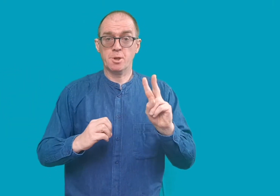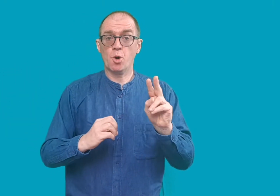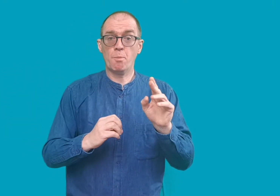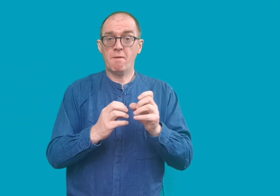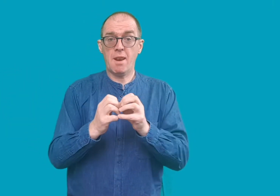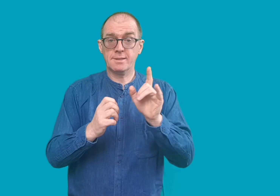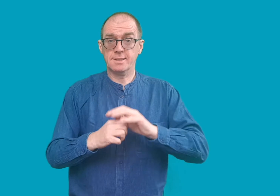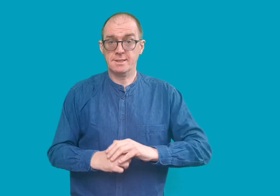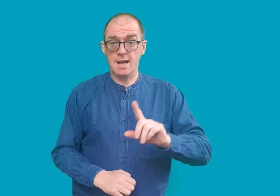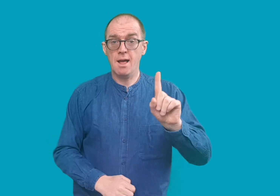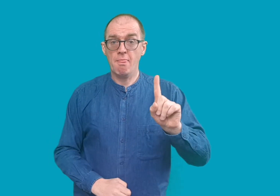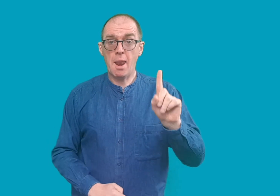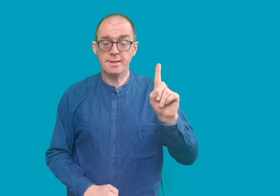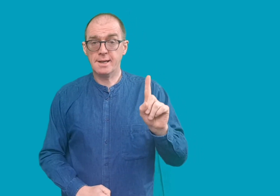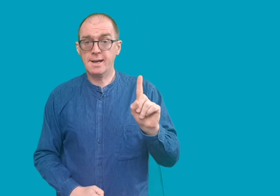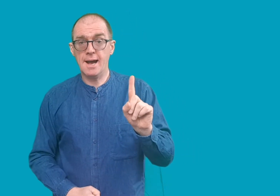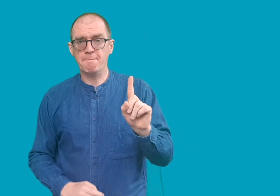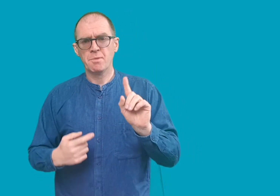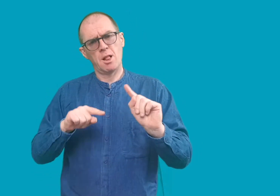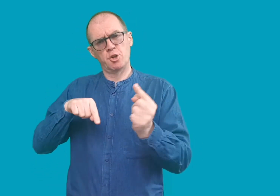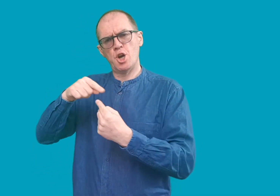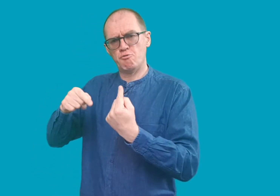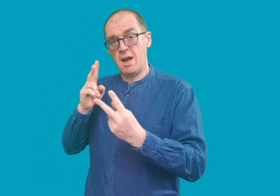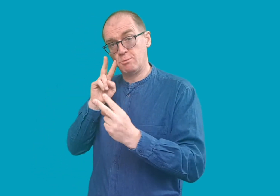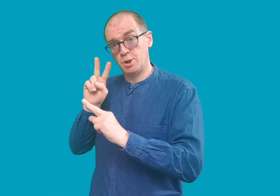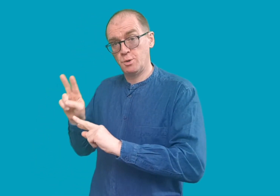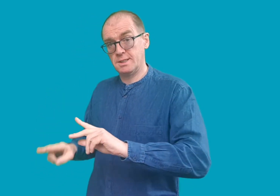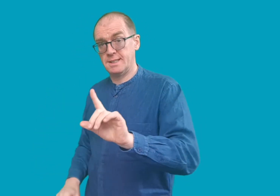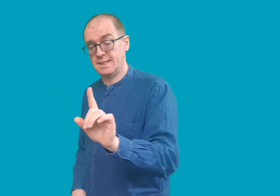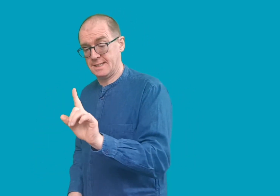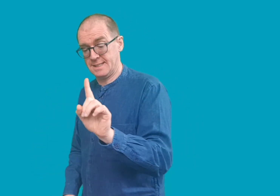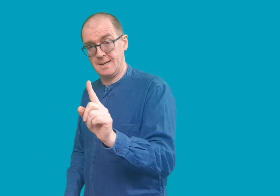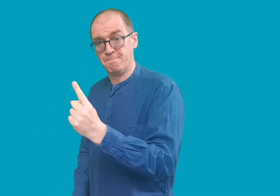So, a couple of letters there. The letter K, turn round so you can see it easier.